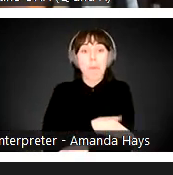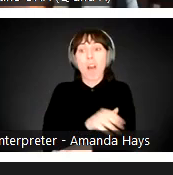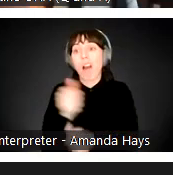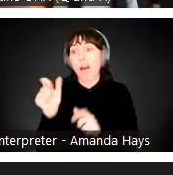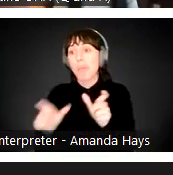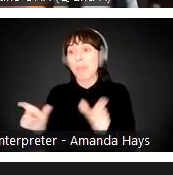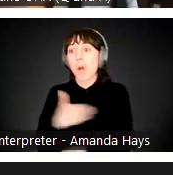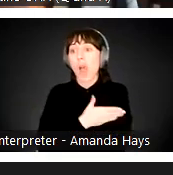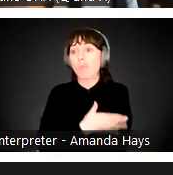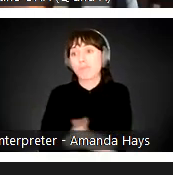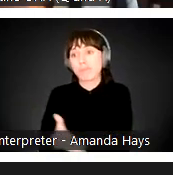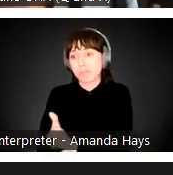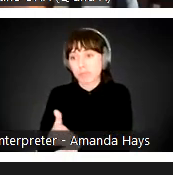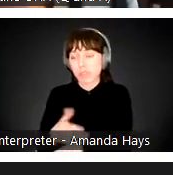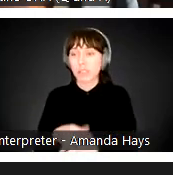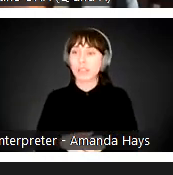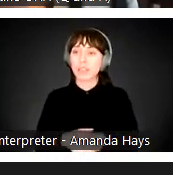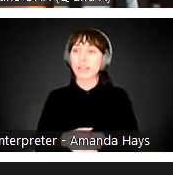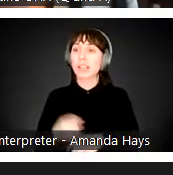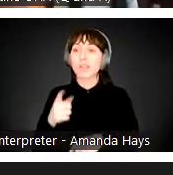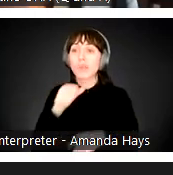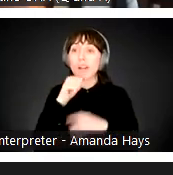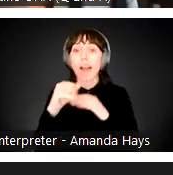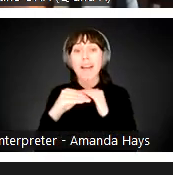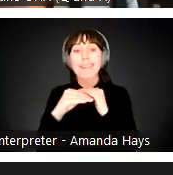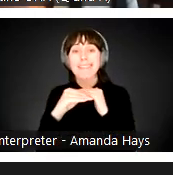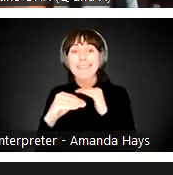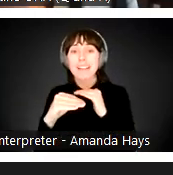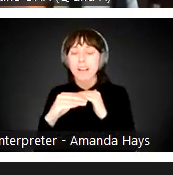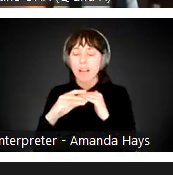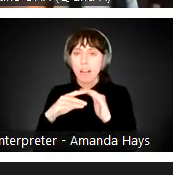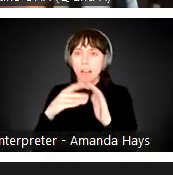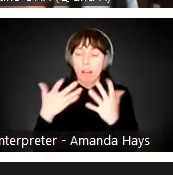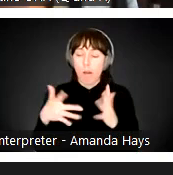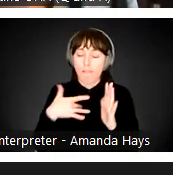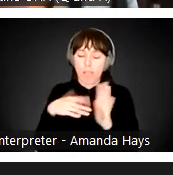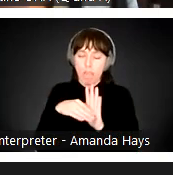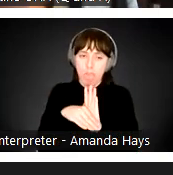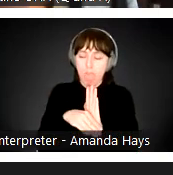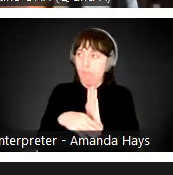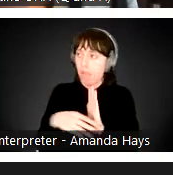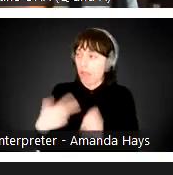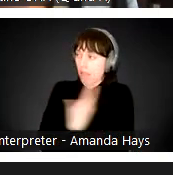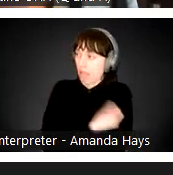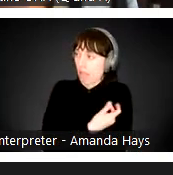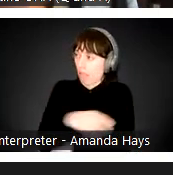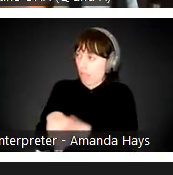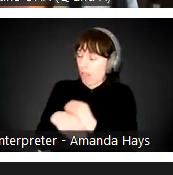And then, if you're not at a good plateau, that little worse can be really bad, right? And so, I think the way that I